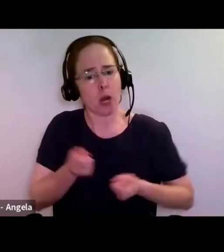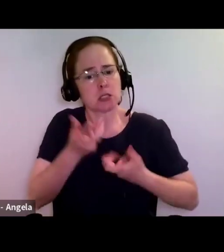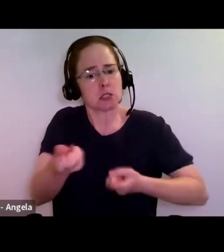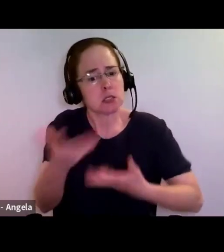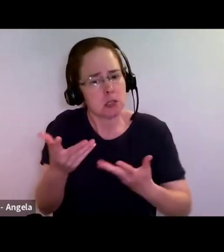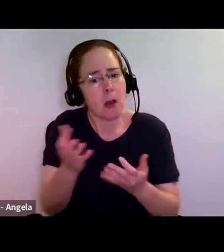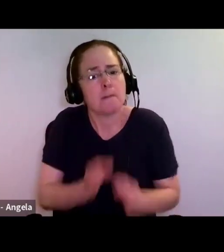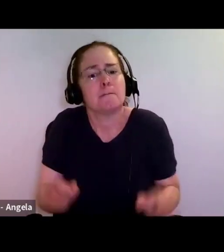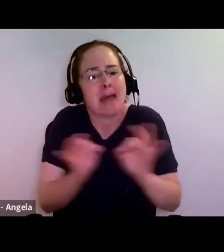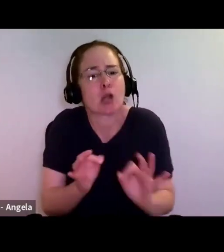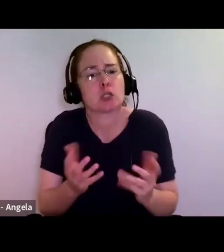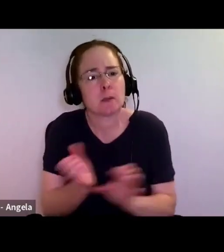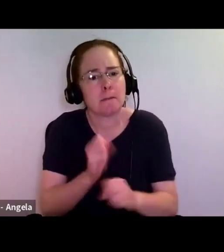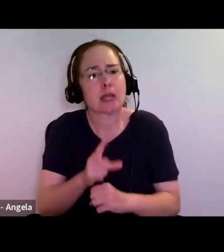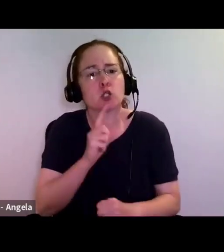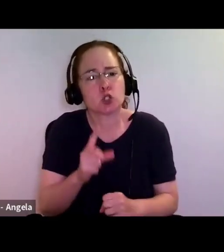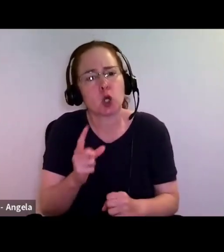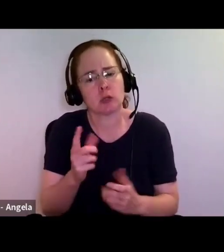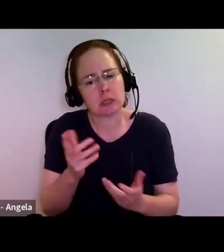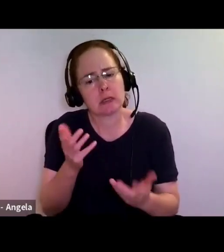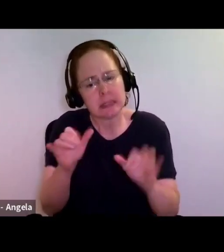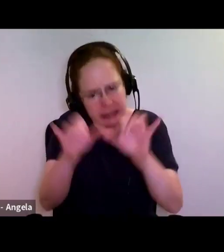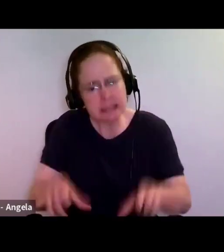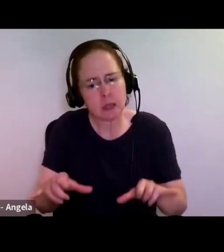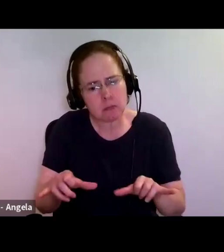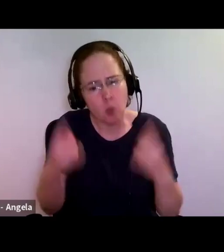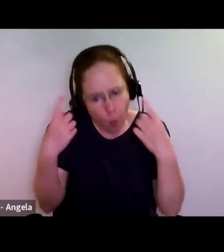systems are working for them, and that's what many, if not all